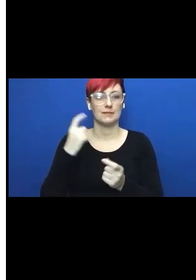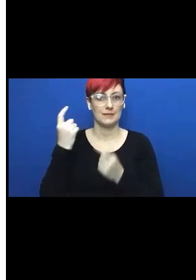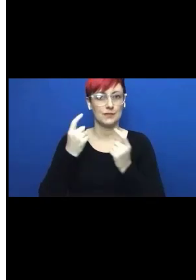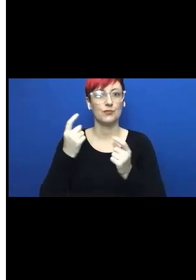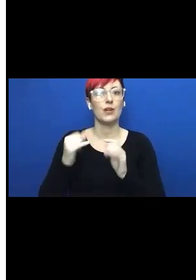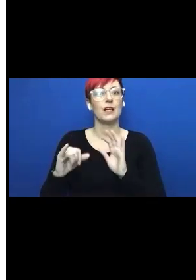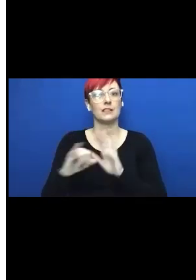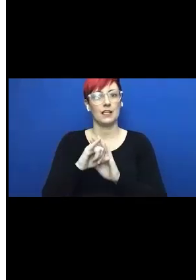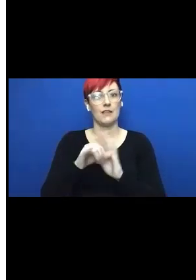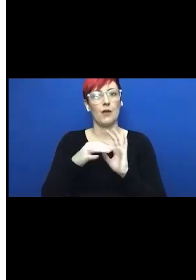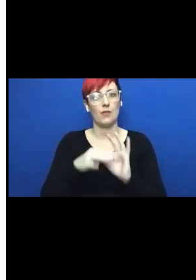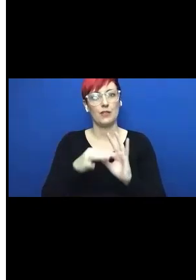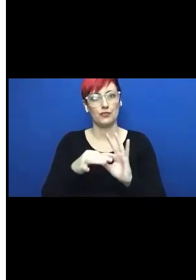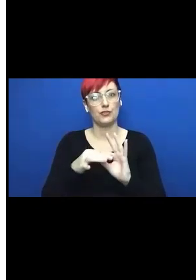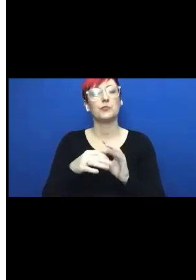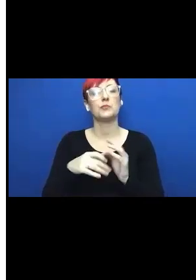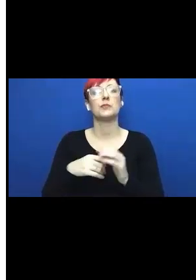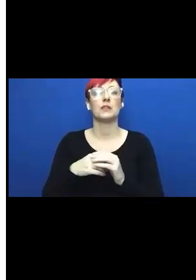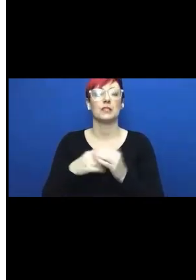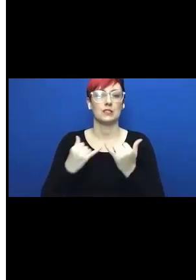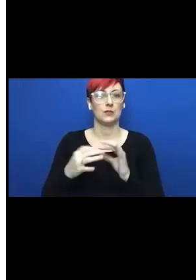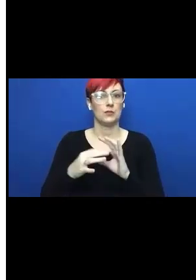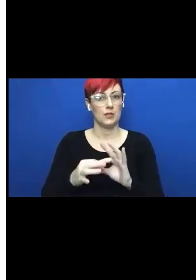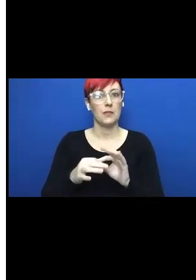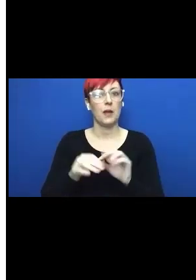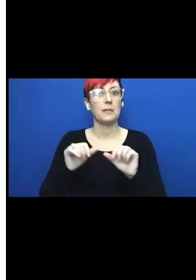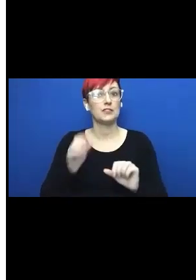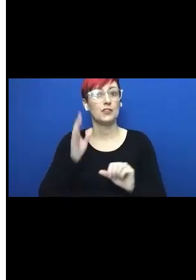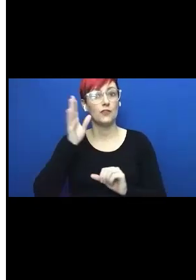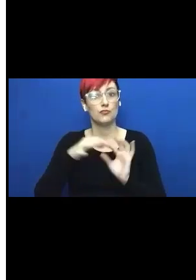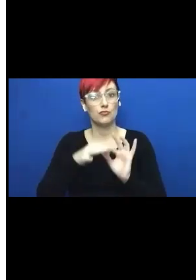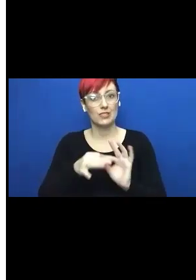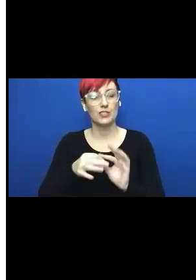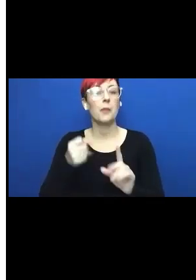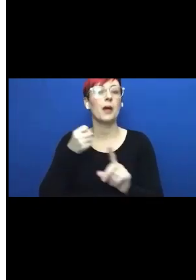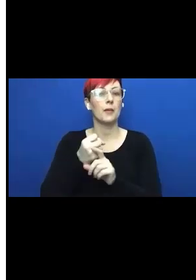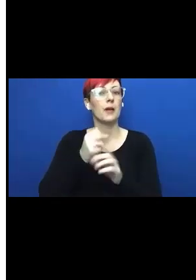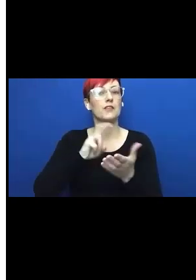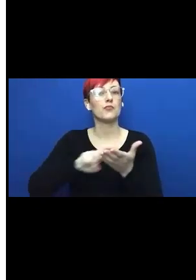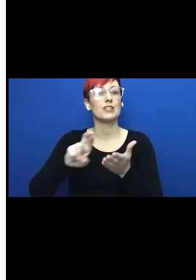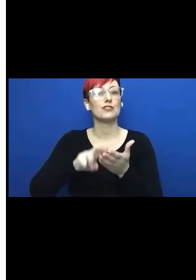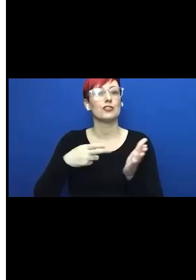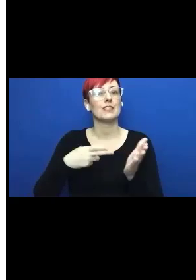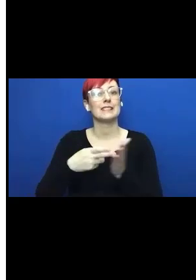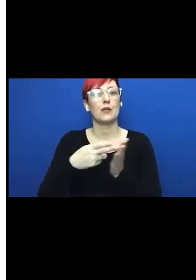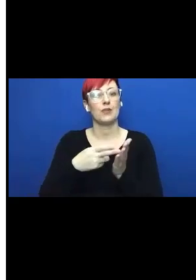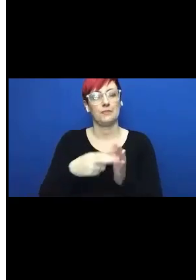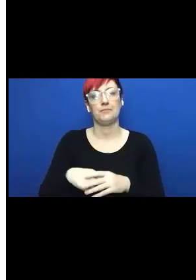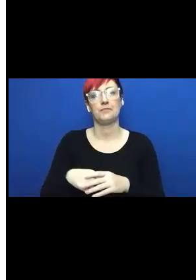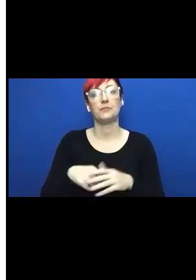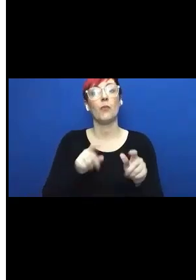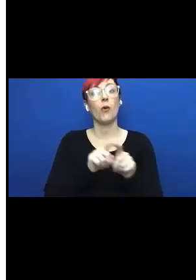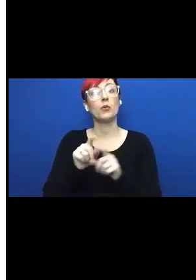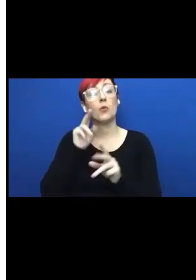and existing relationships and potential relationships that would impact the research integrity. We also look at FCOI,